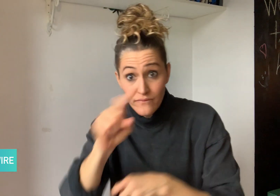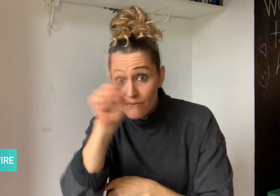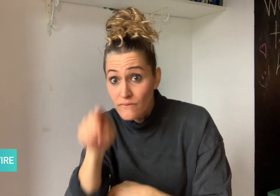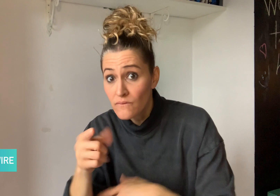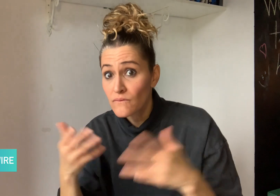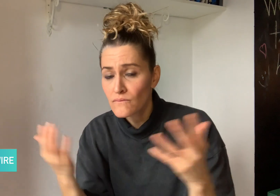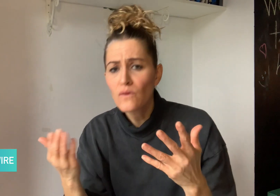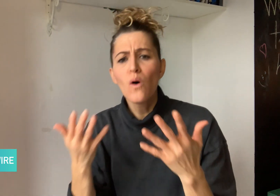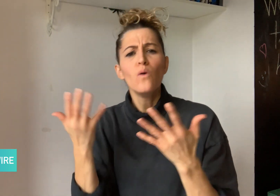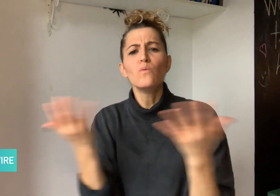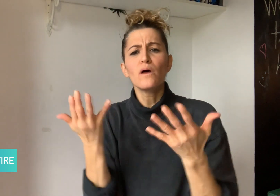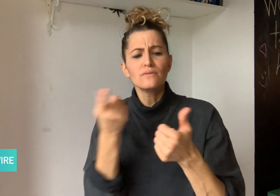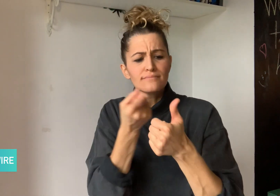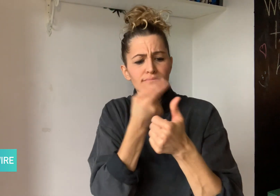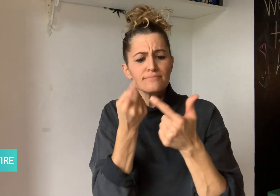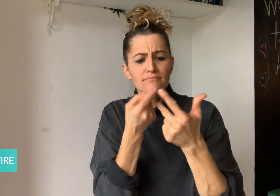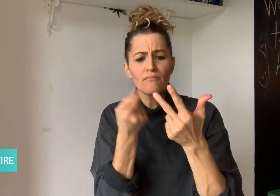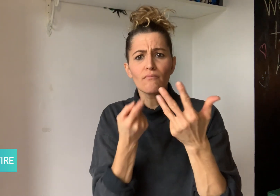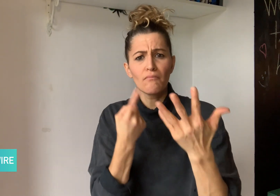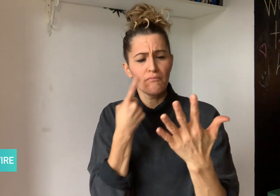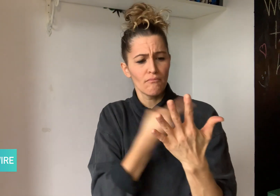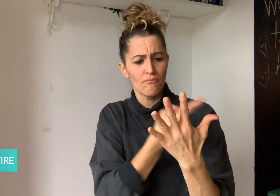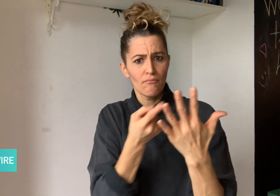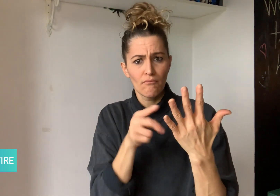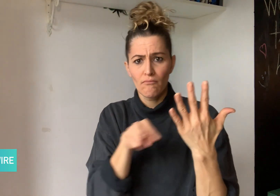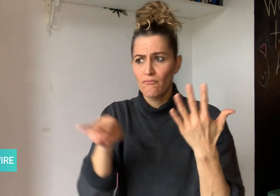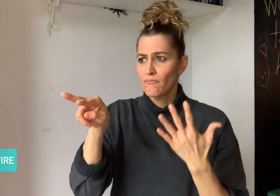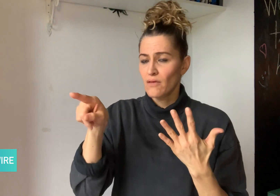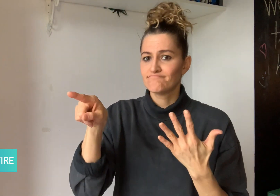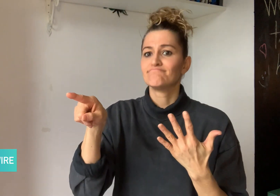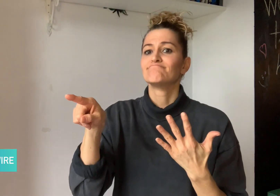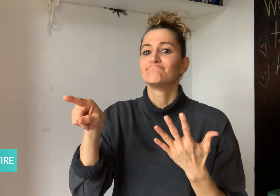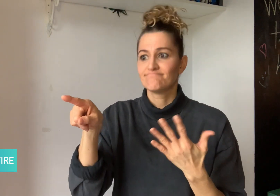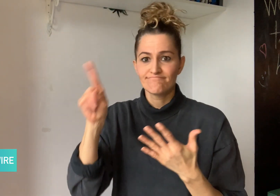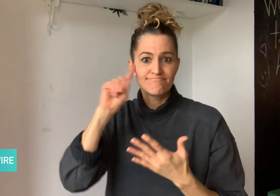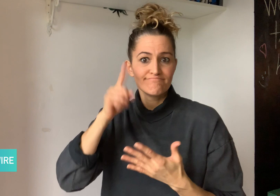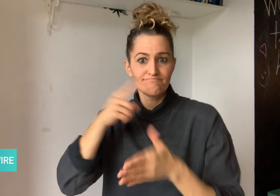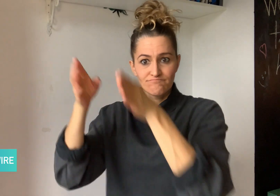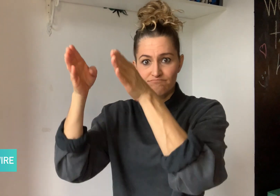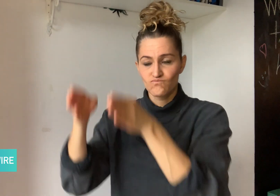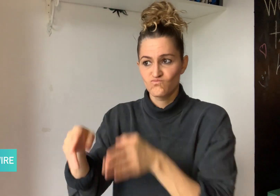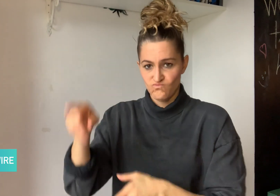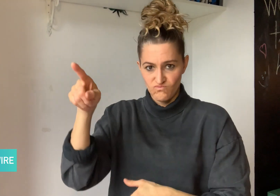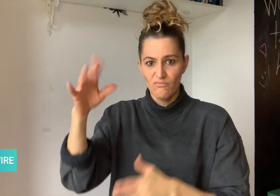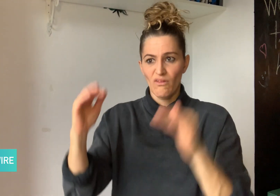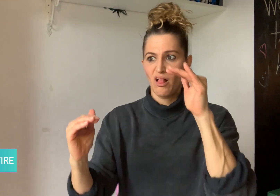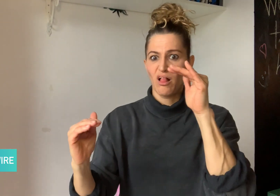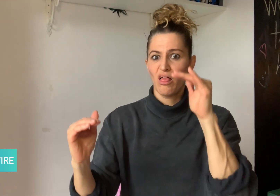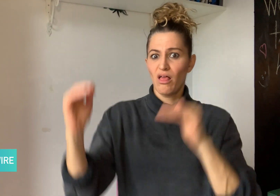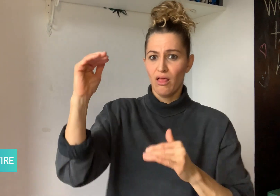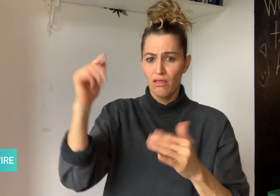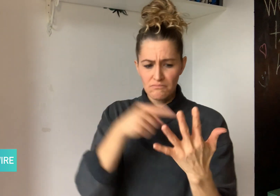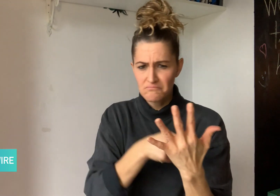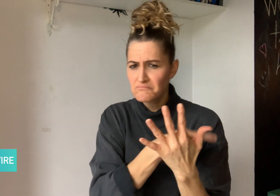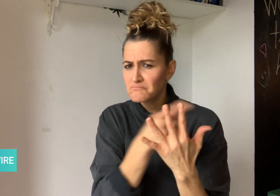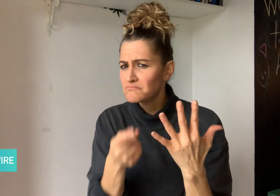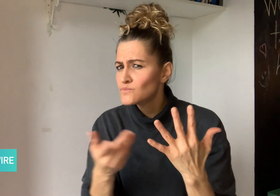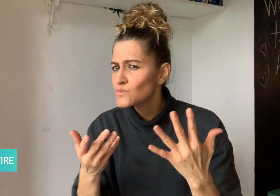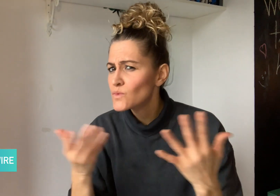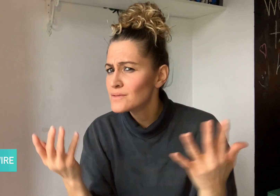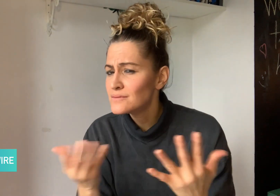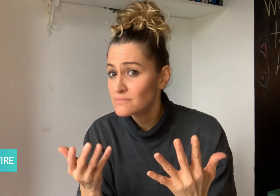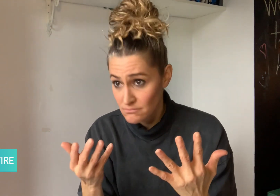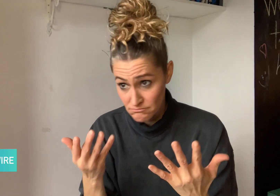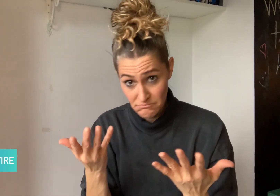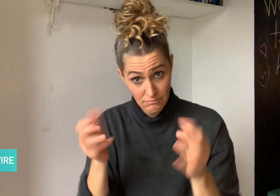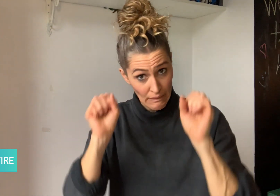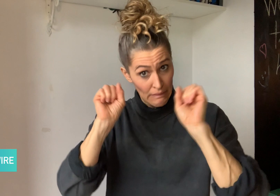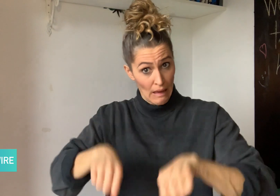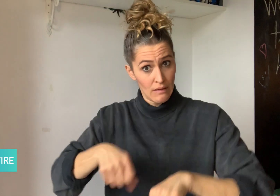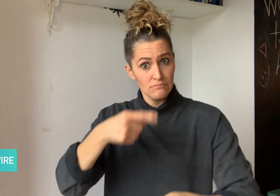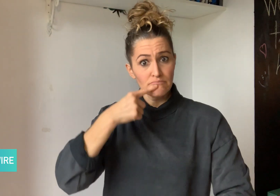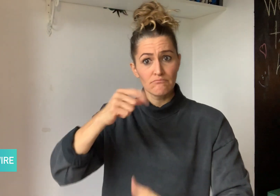make a Deaf individual an “elite”? Is it fair to label one an elite?